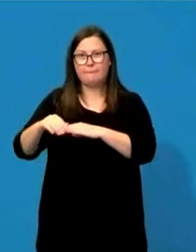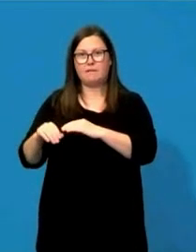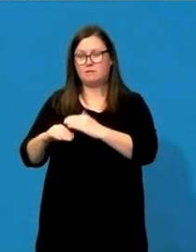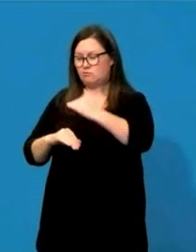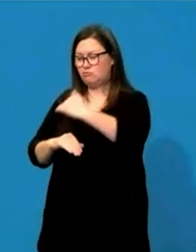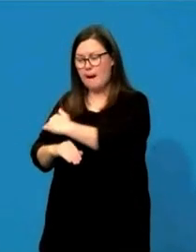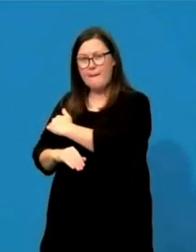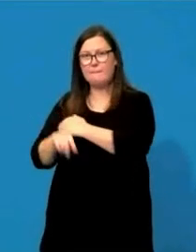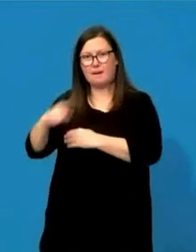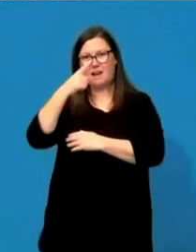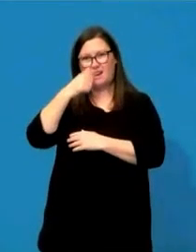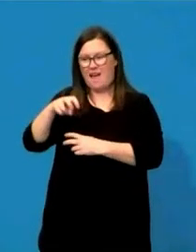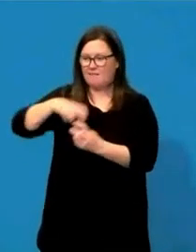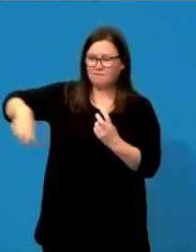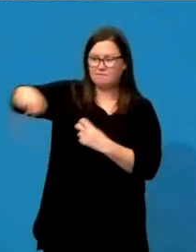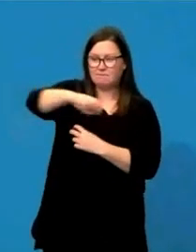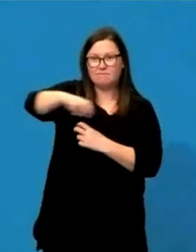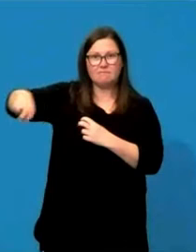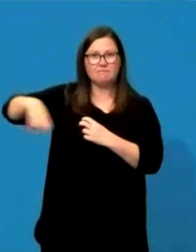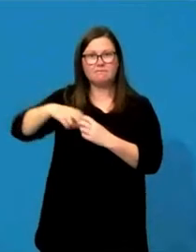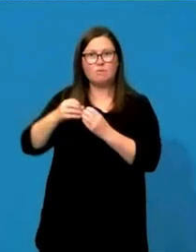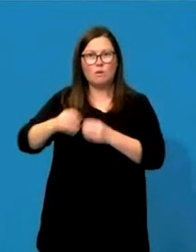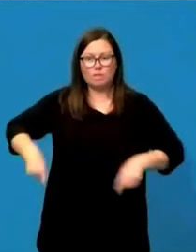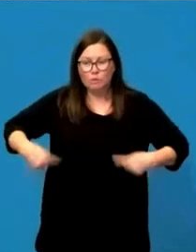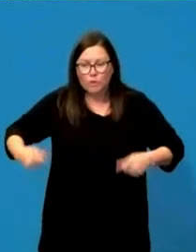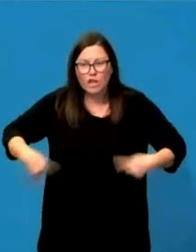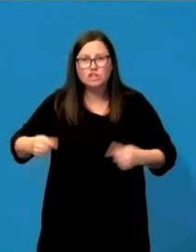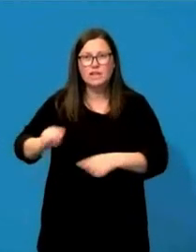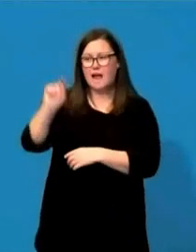We didn't have much trees then, so they were also extended our veranda so she had a bit of